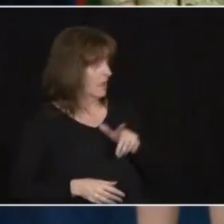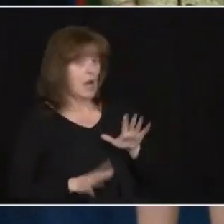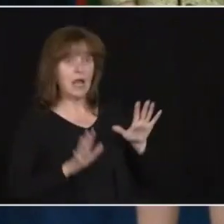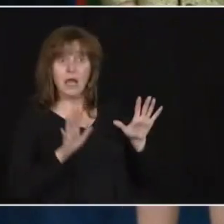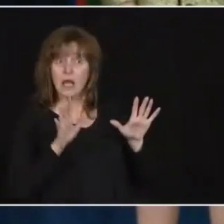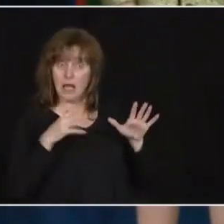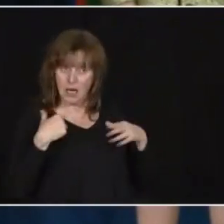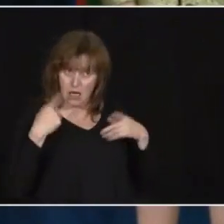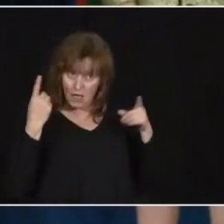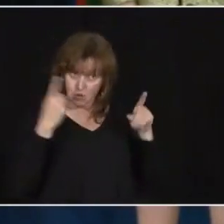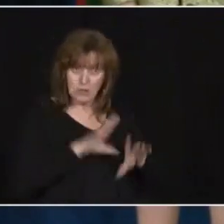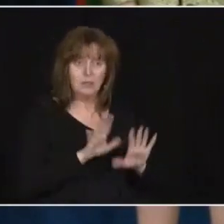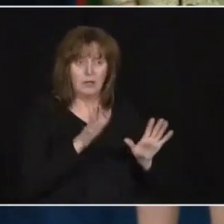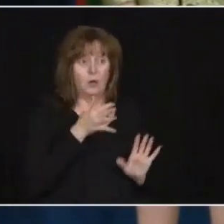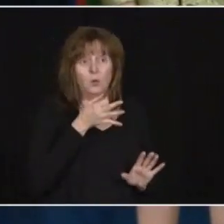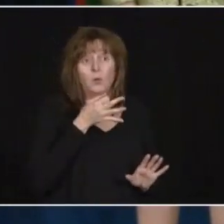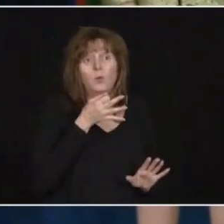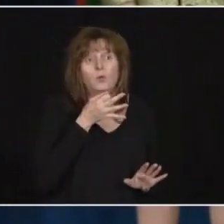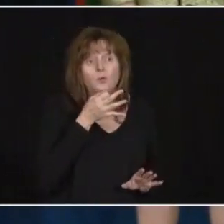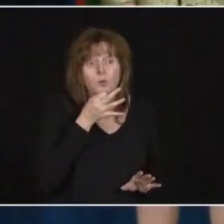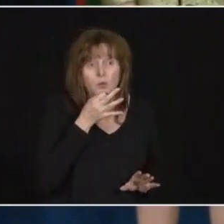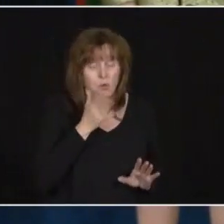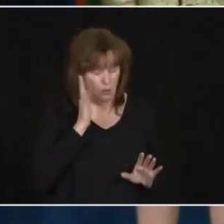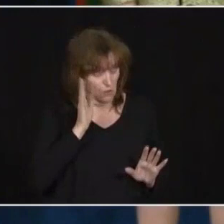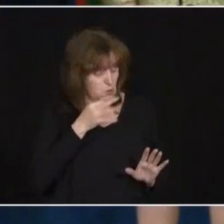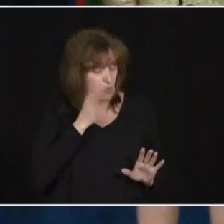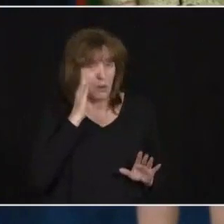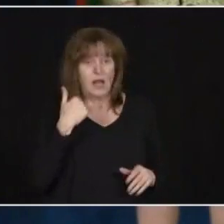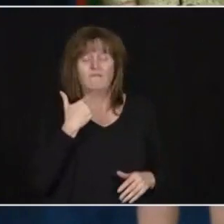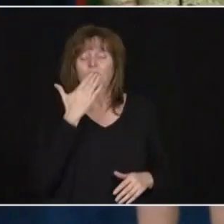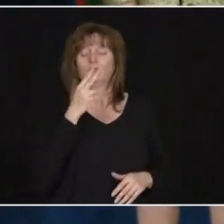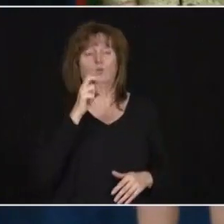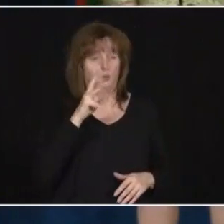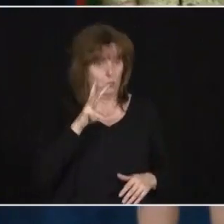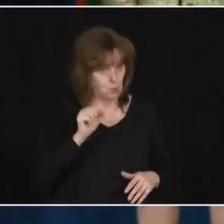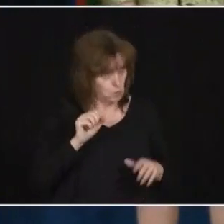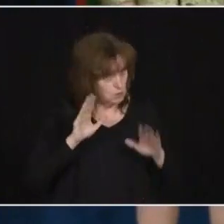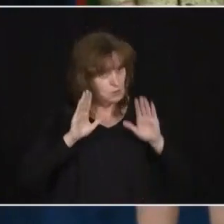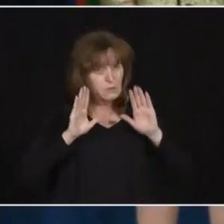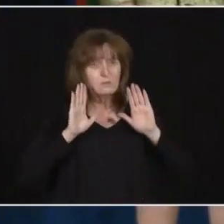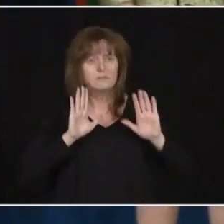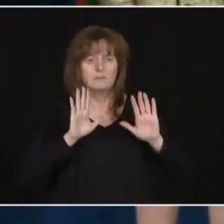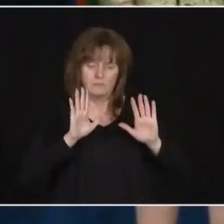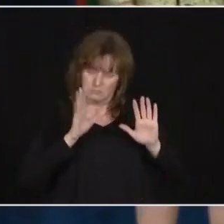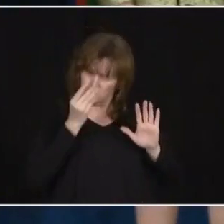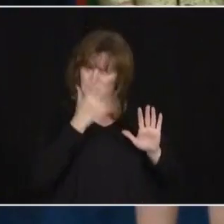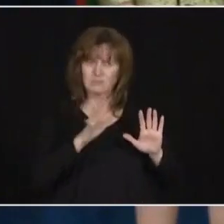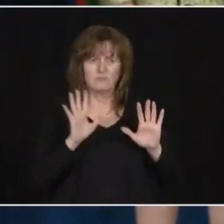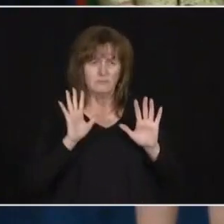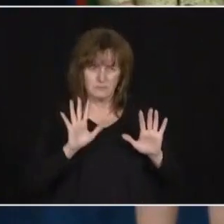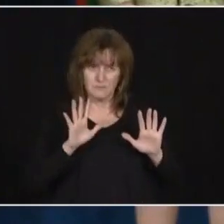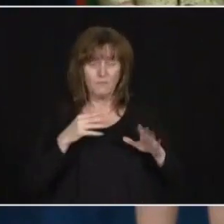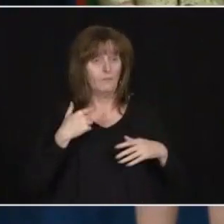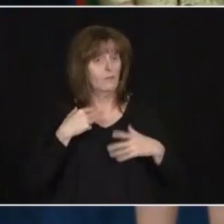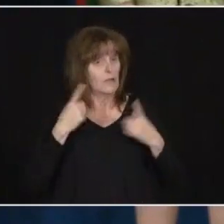cent with you. Good news is coming very, very shortly. That's what I can say right now.